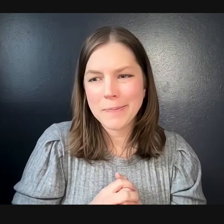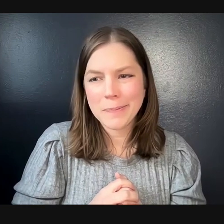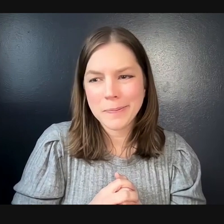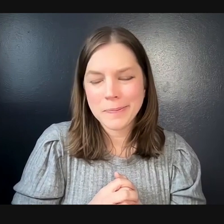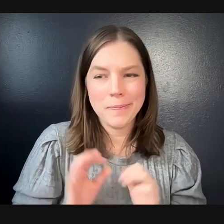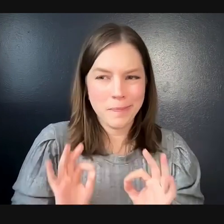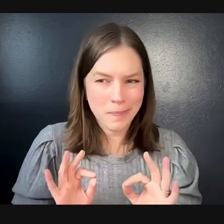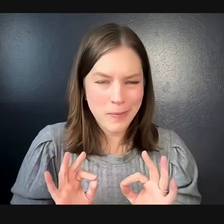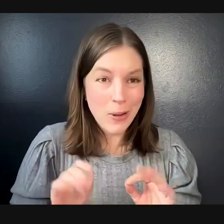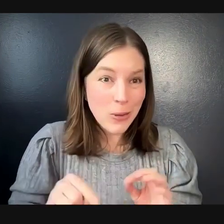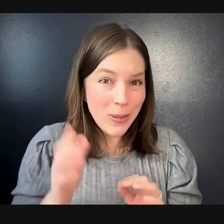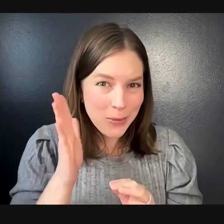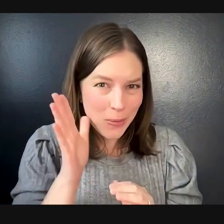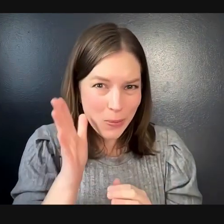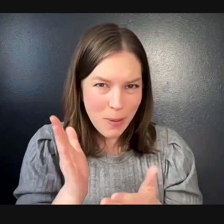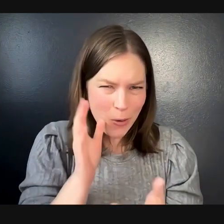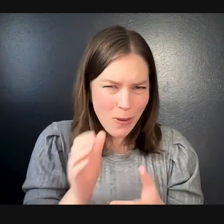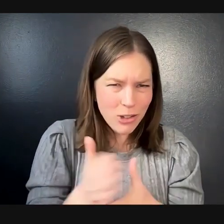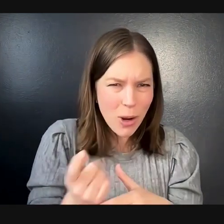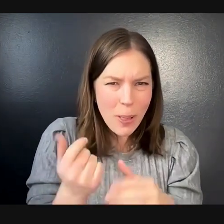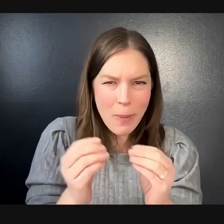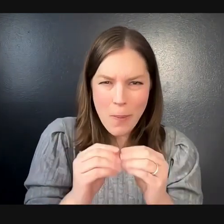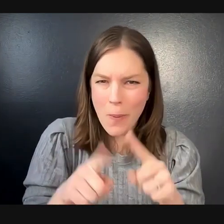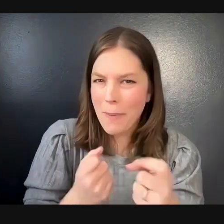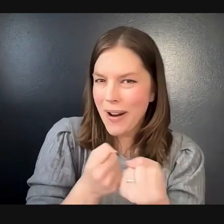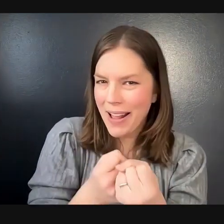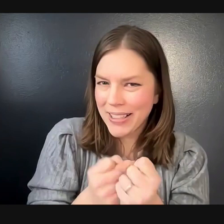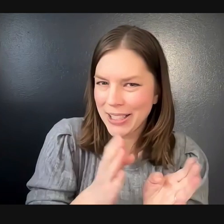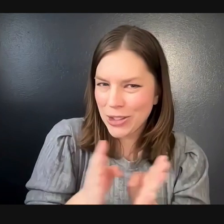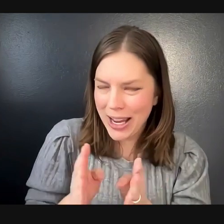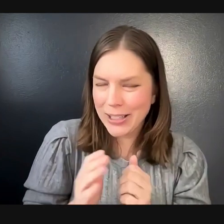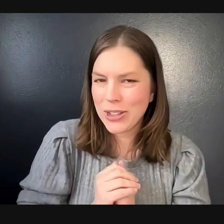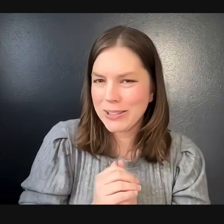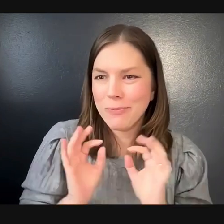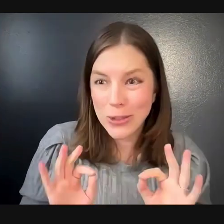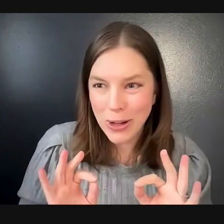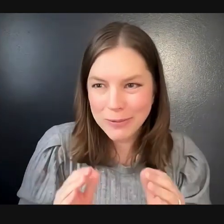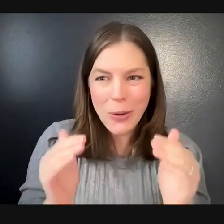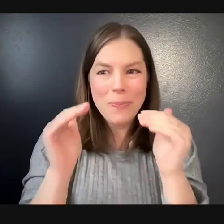Ooh. OK. I'm seeing that. I will have you know that during this session,